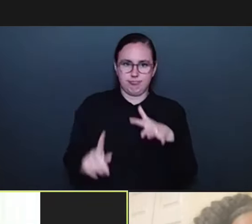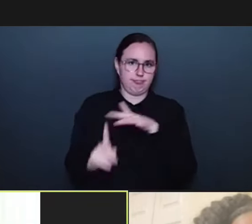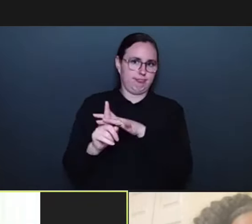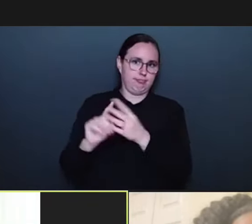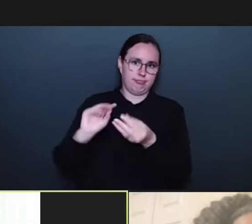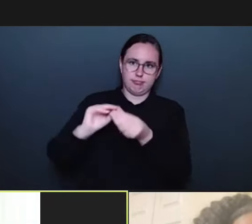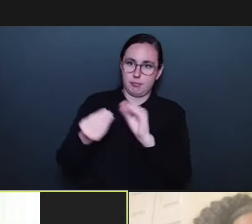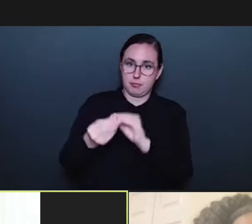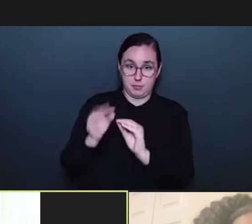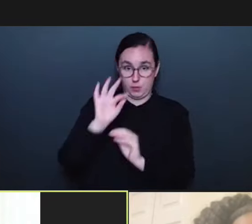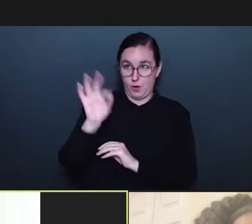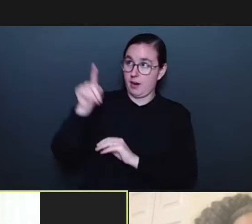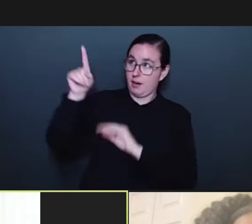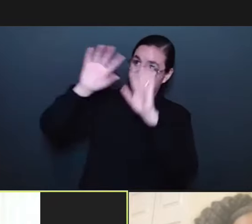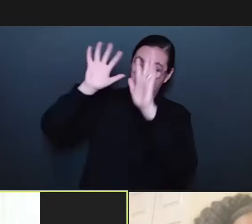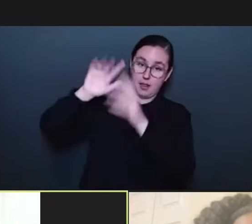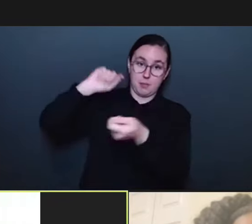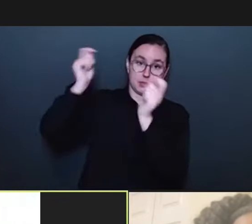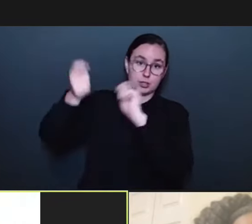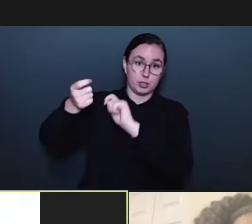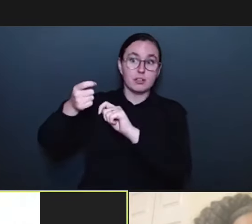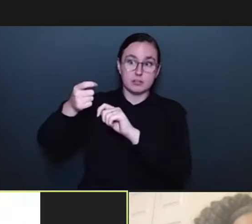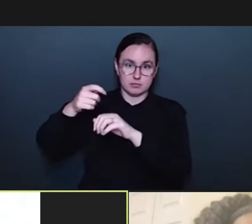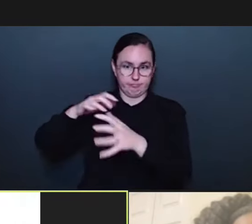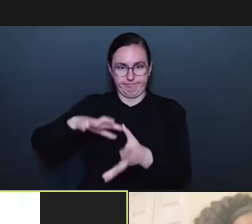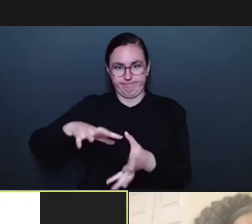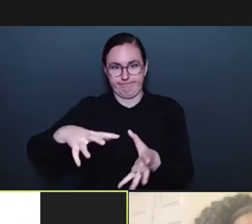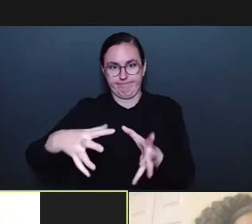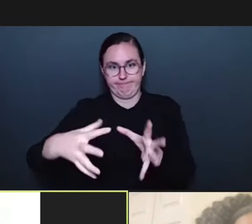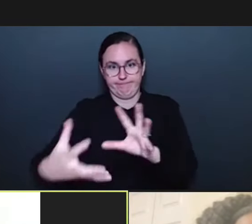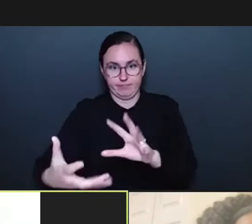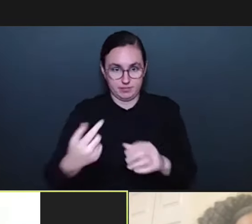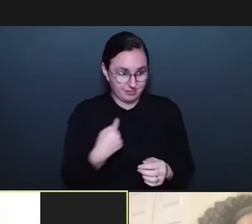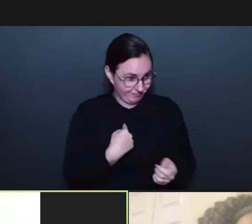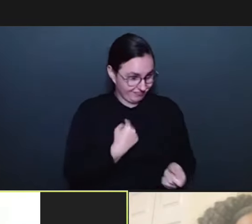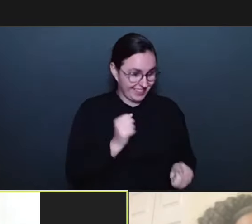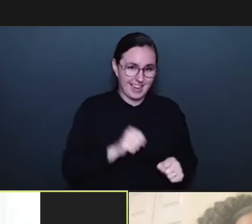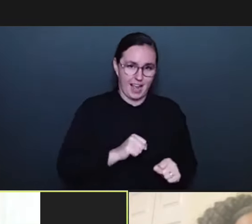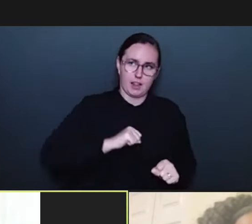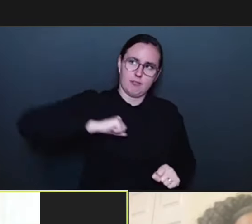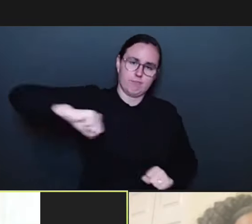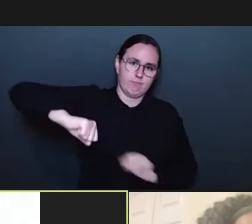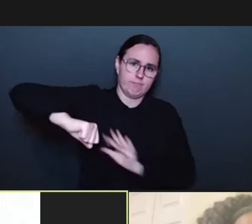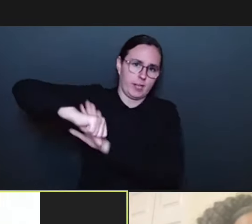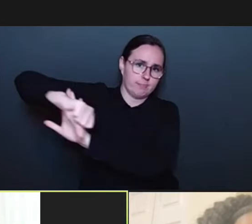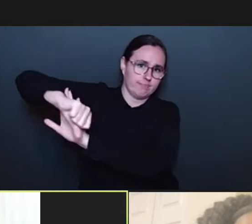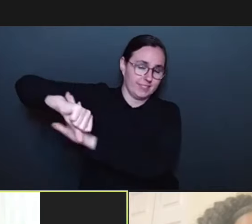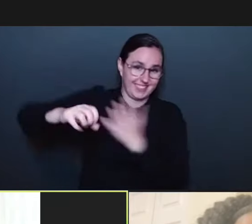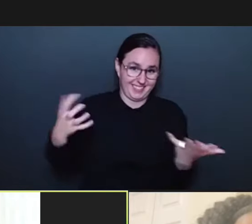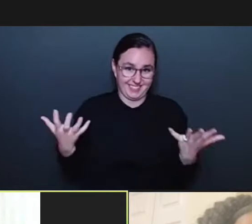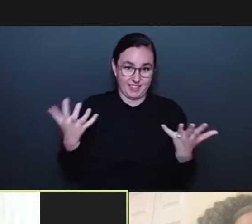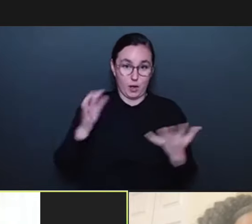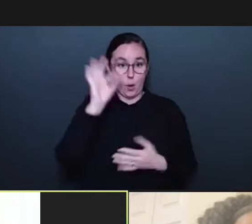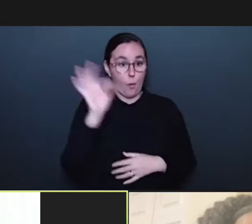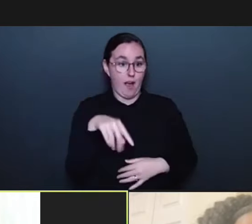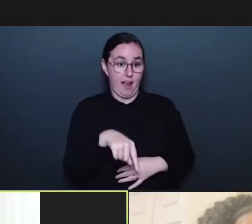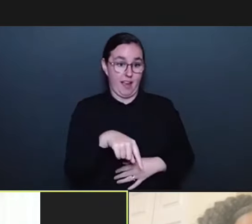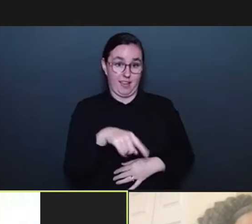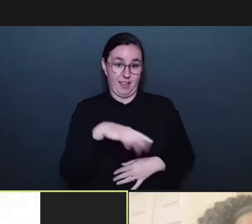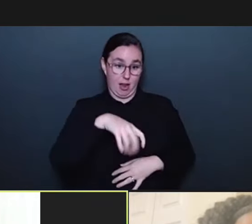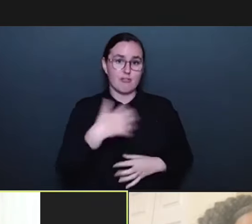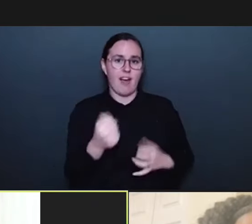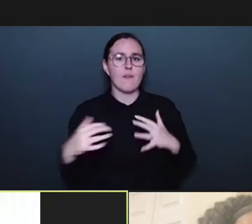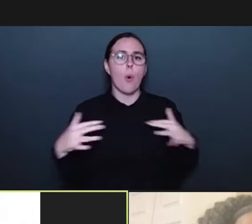do much about it because in a country that suffer from conflict and war, and poorness, famine and